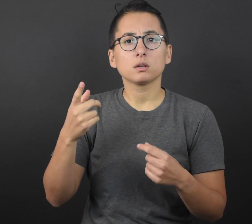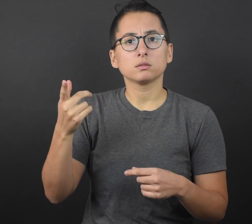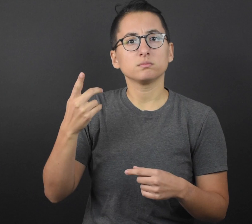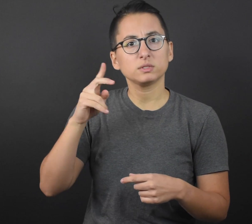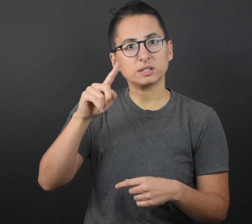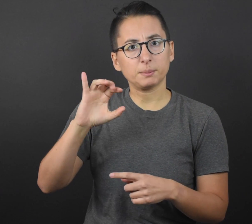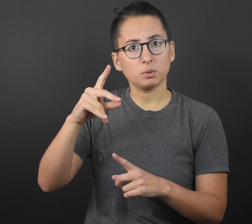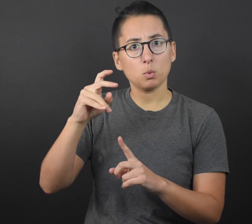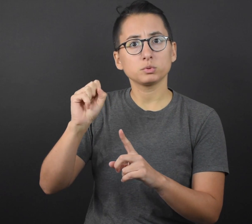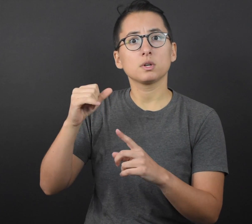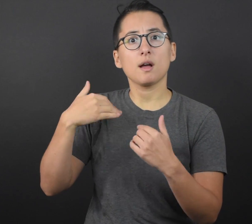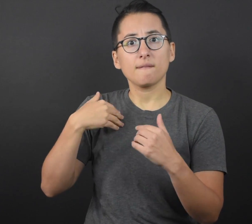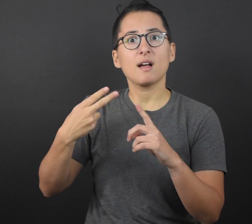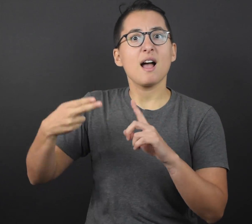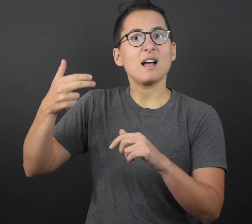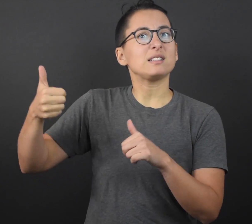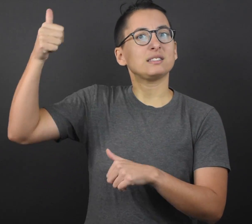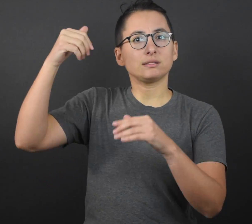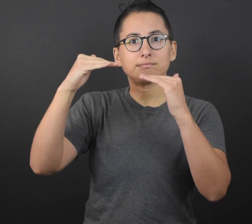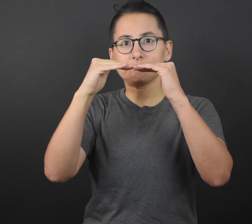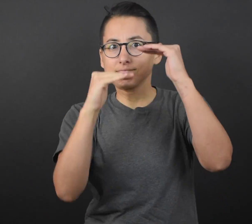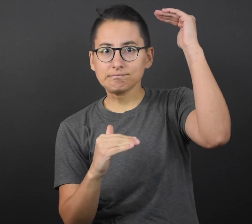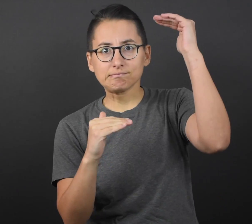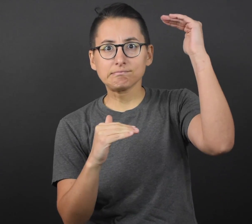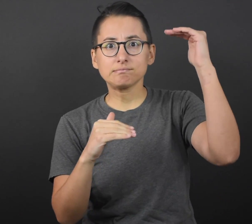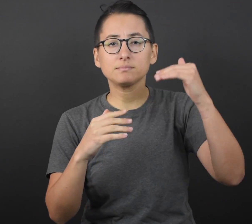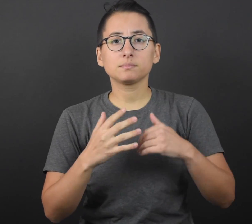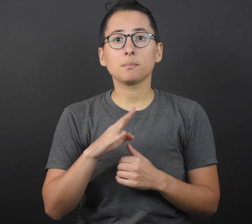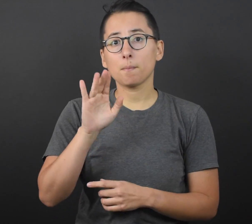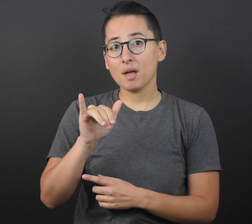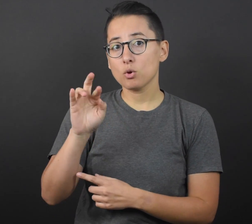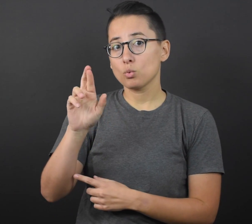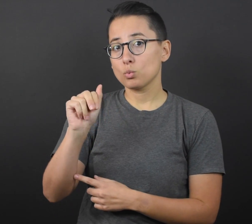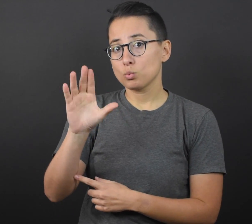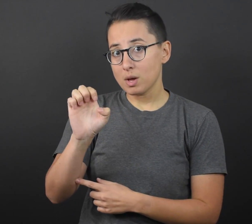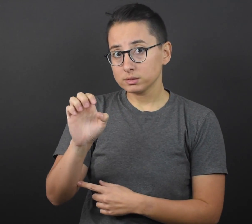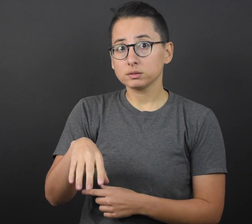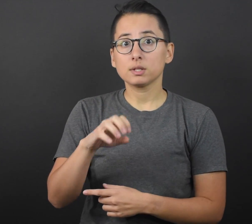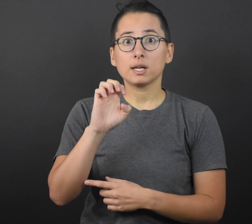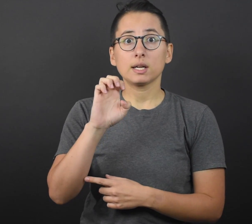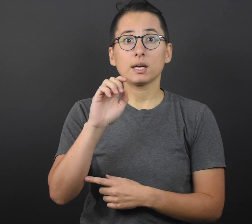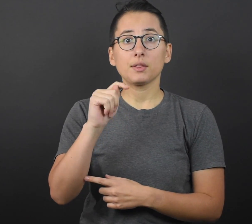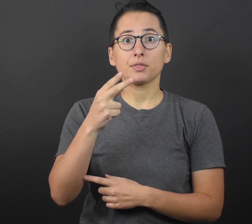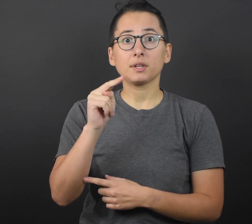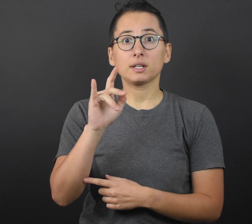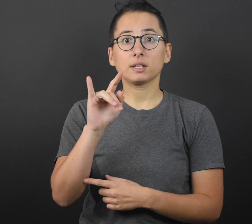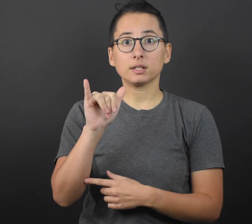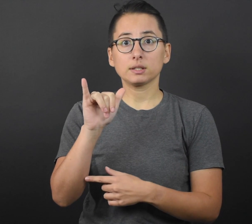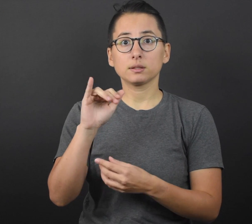those with the highest disadvantage. By race/ethnicity, Minnesotans